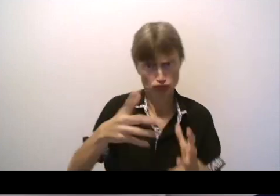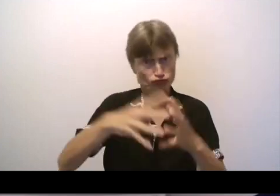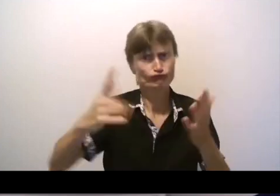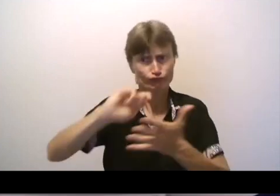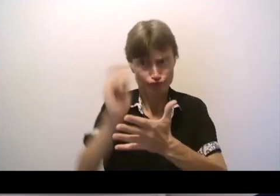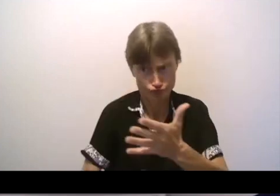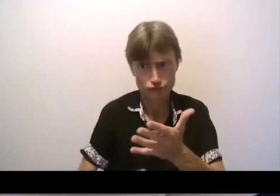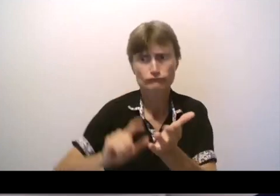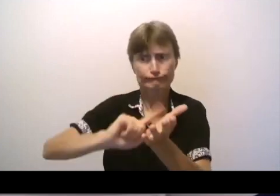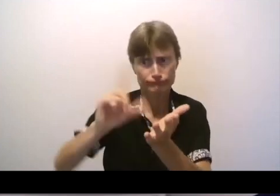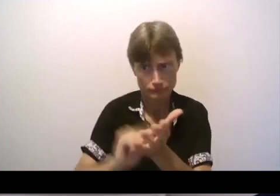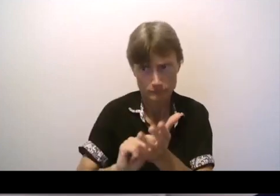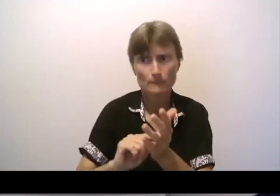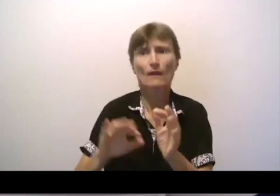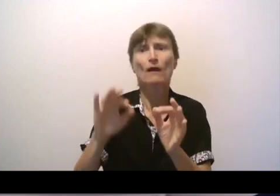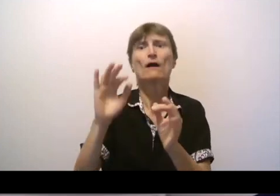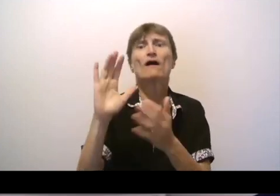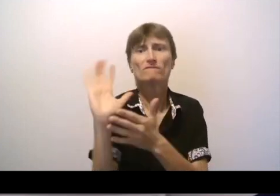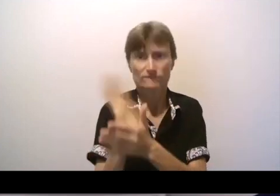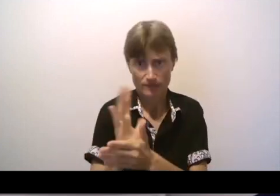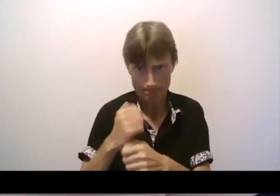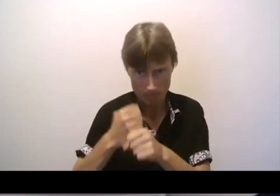and visual media artist and was recently appointed to the national